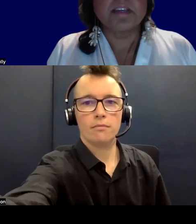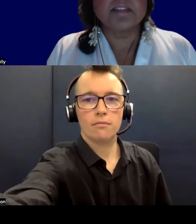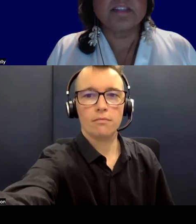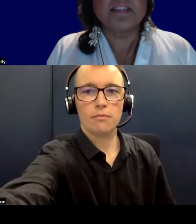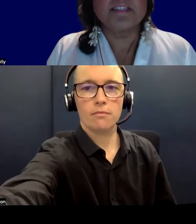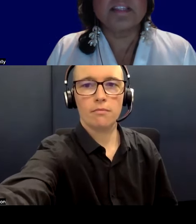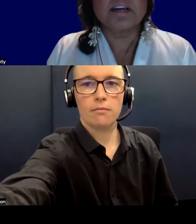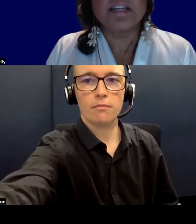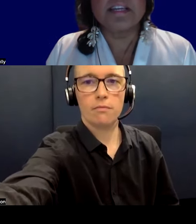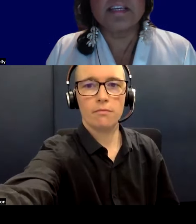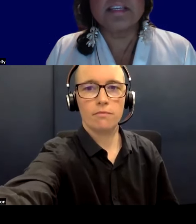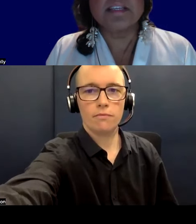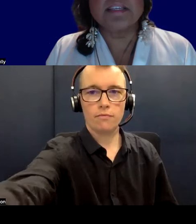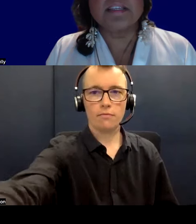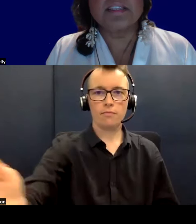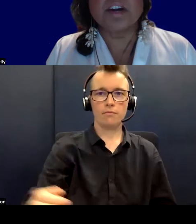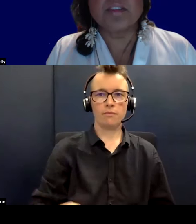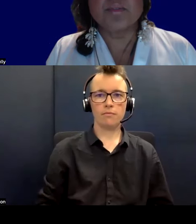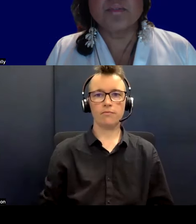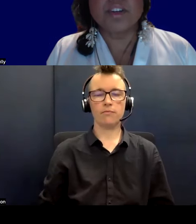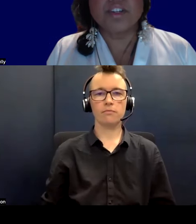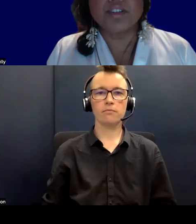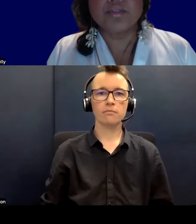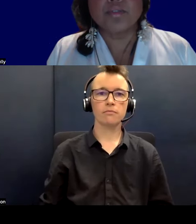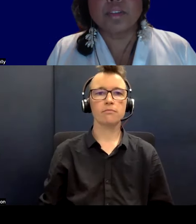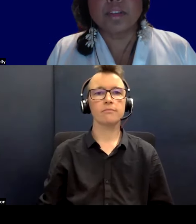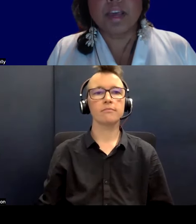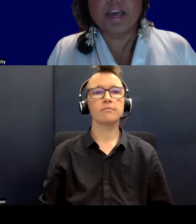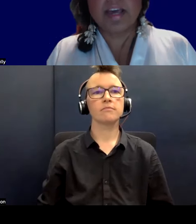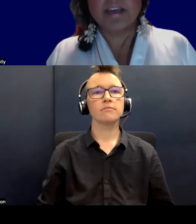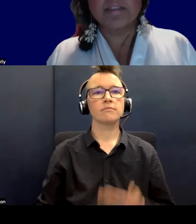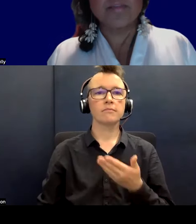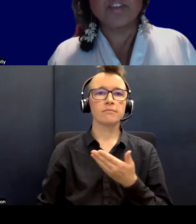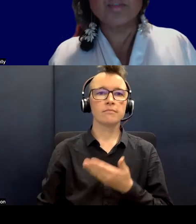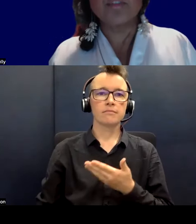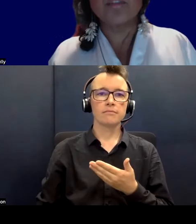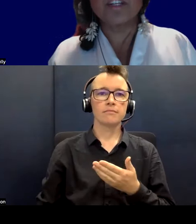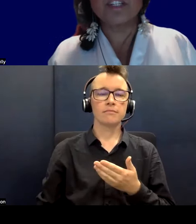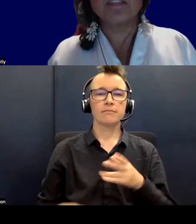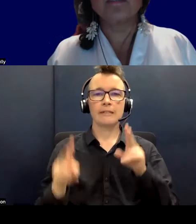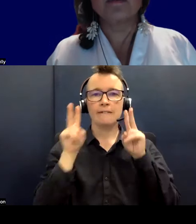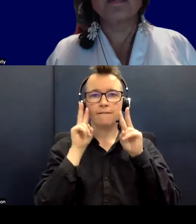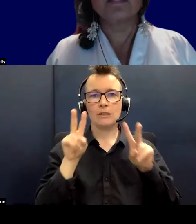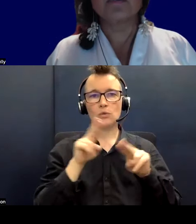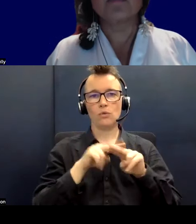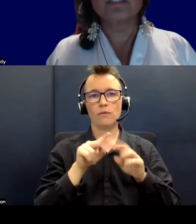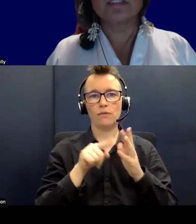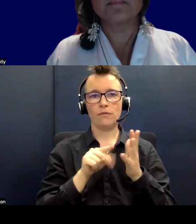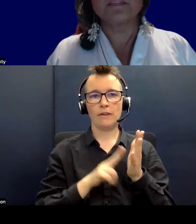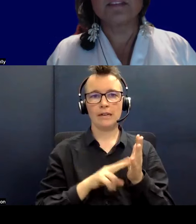So this slide is titled 'Visual Function Clinical Assessment'.